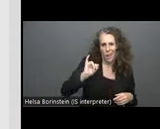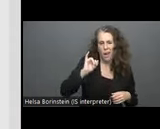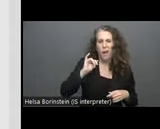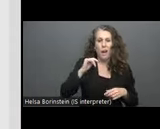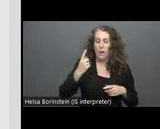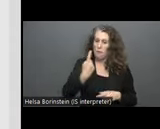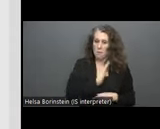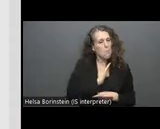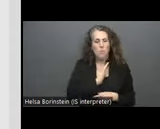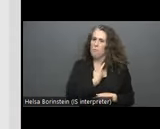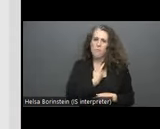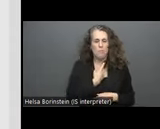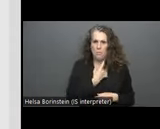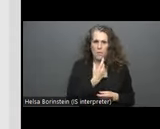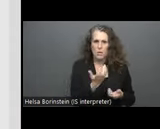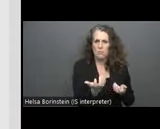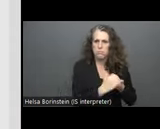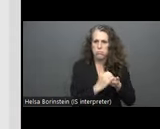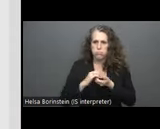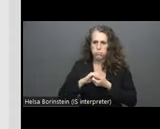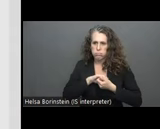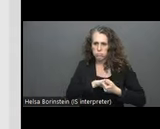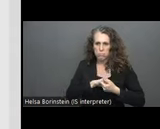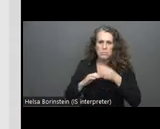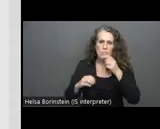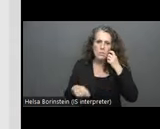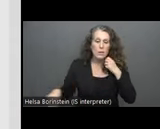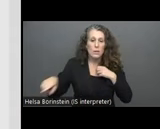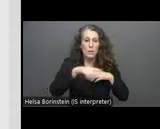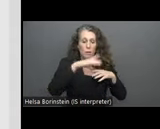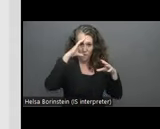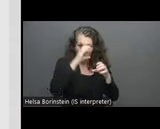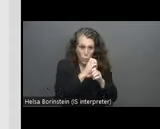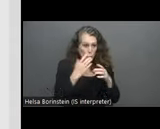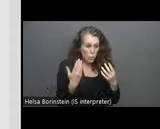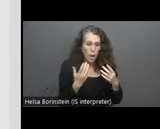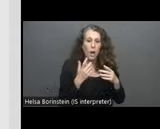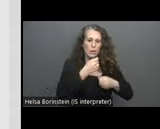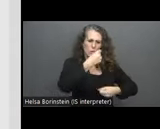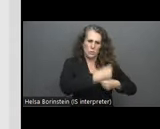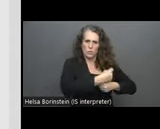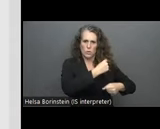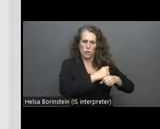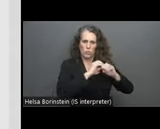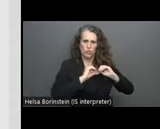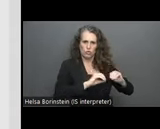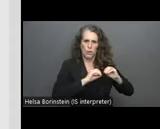if it matters, or not someday. 14:50:02 The group, enter I say he was always